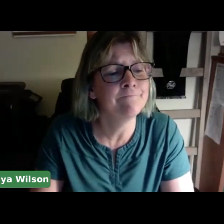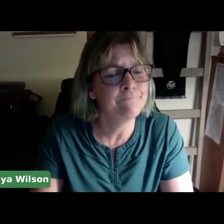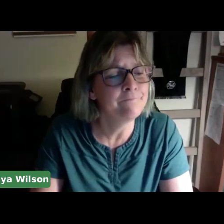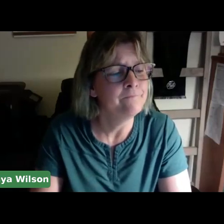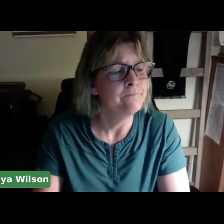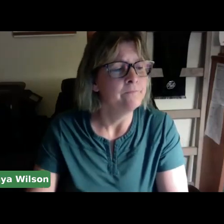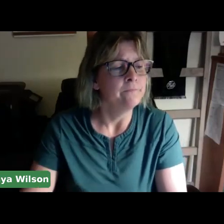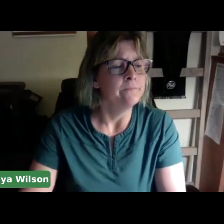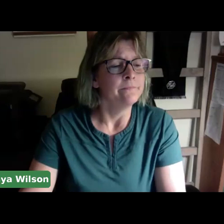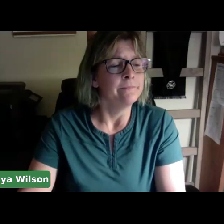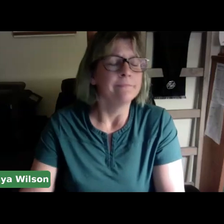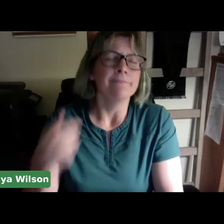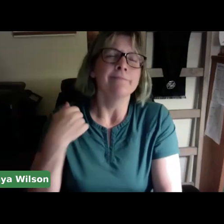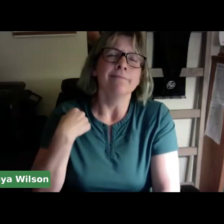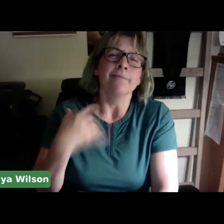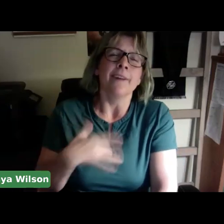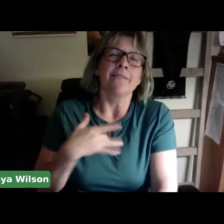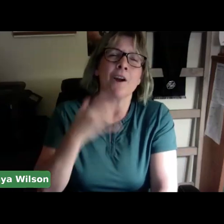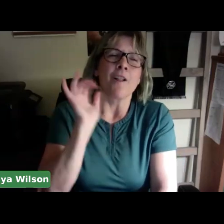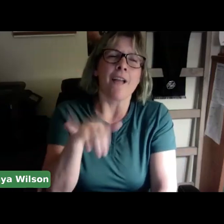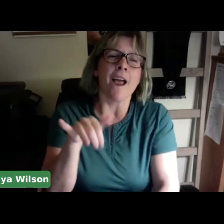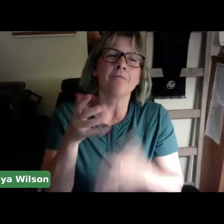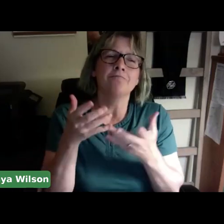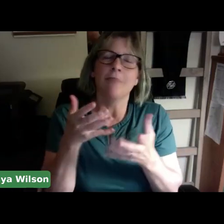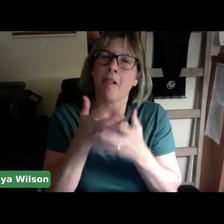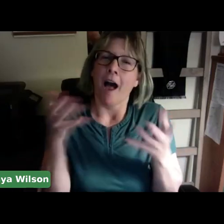Across the board that's needed.